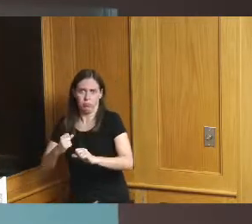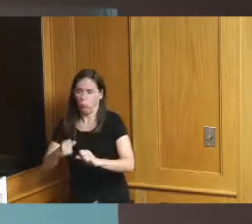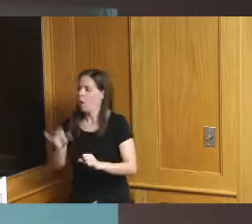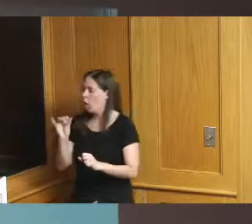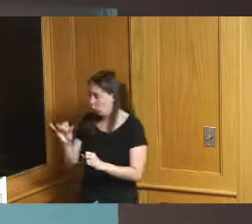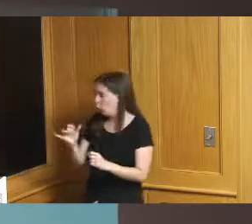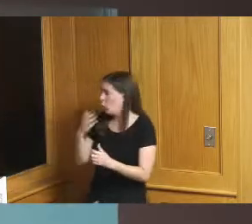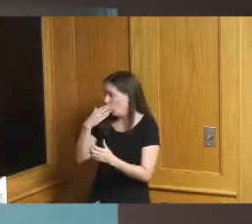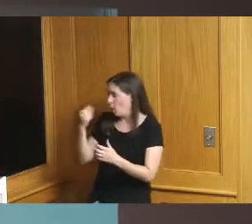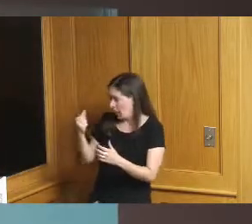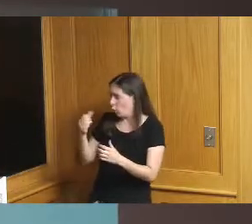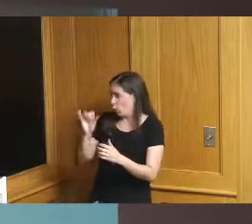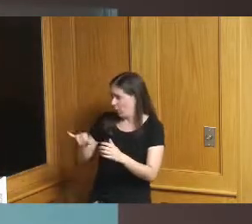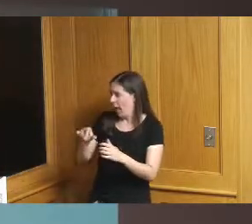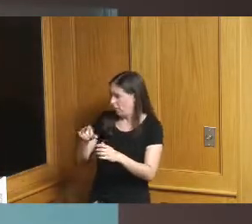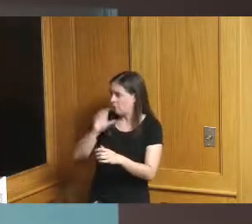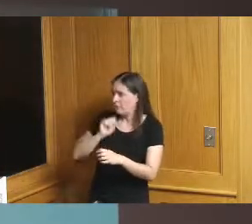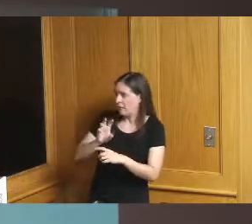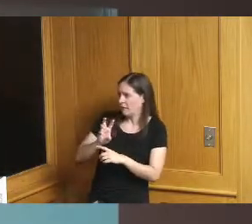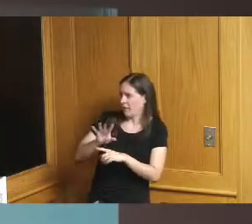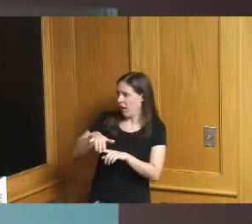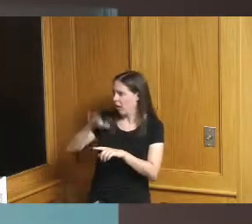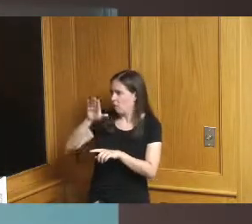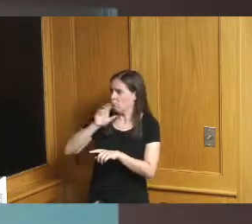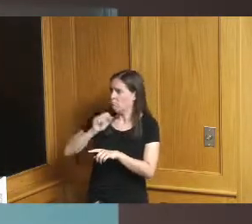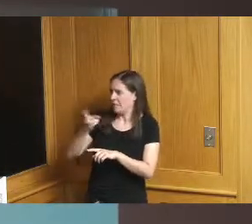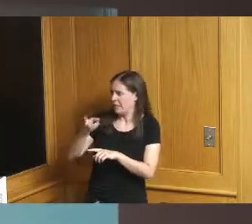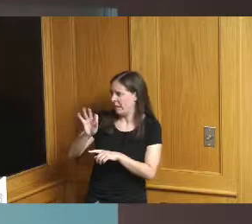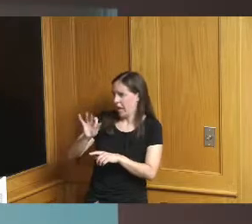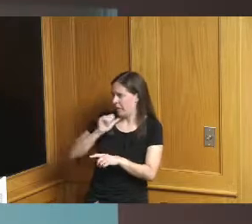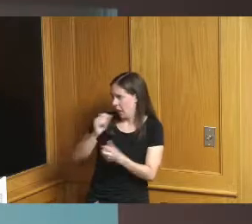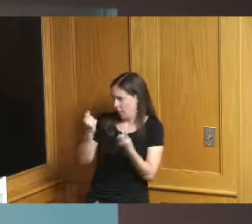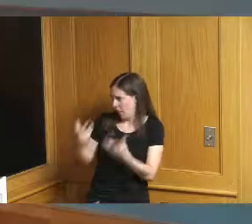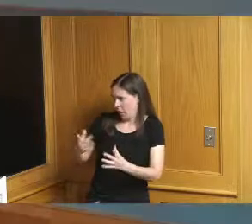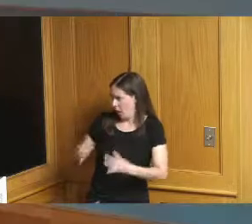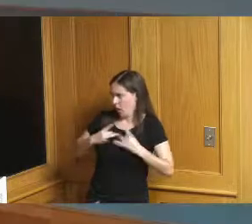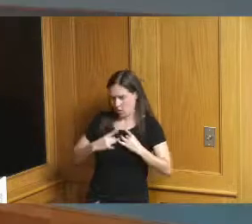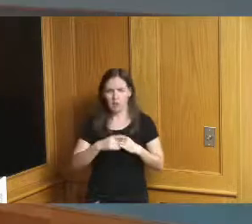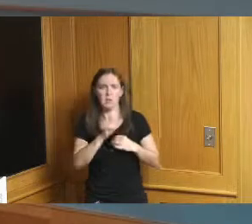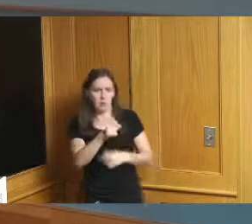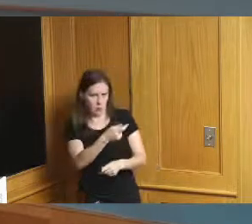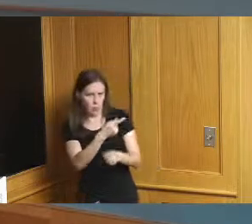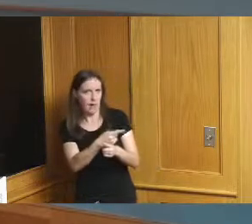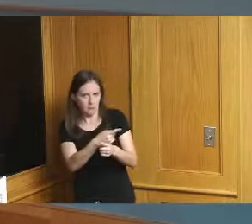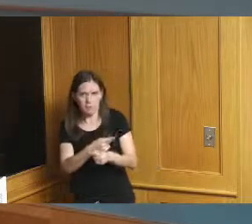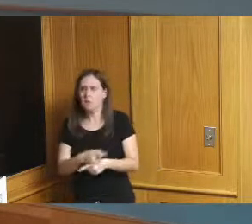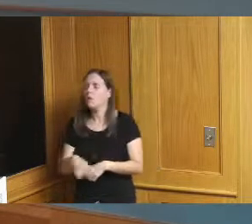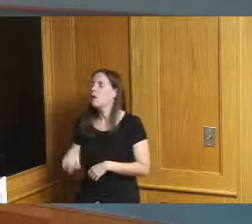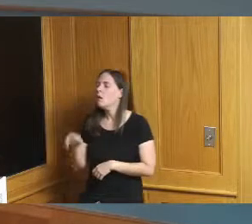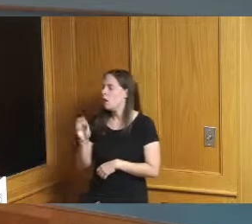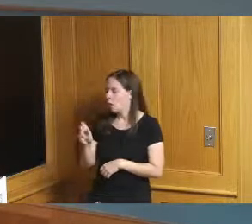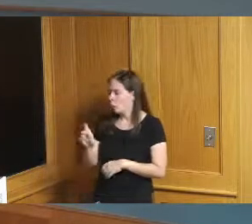exactly it okay that's very helpful to know um and so um by way of that then um are you seeing